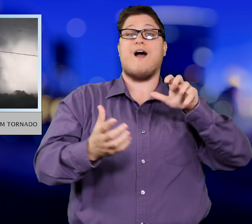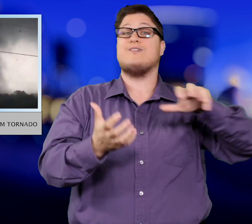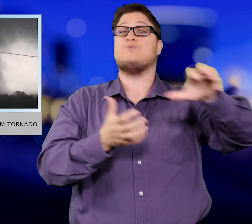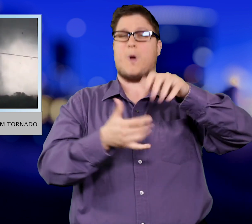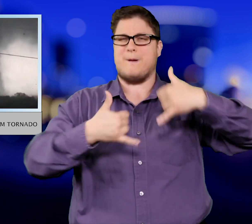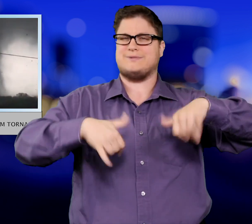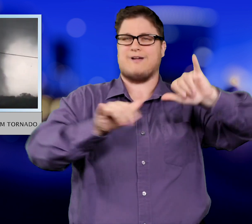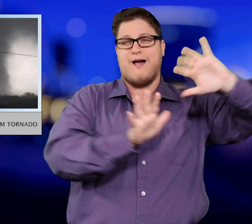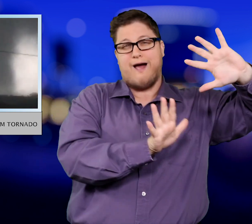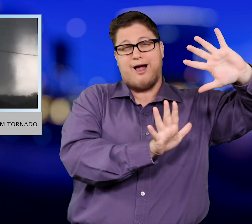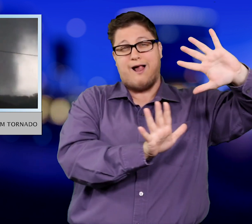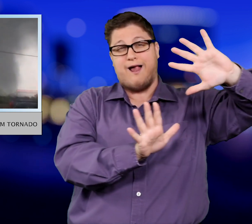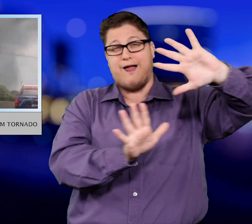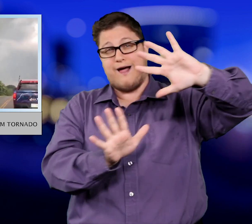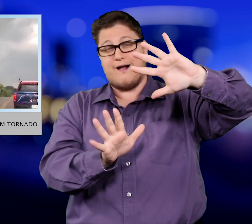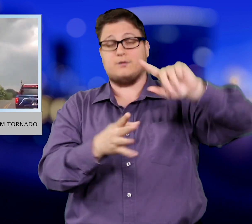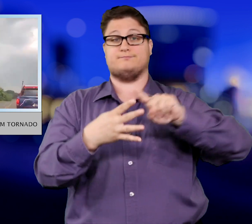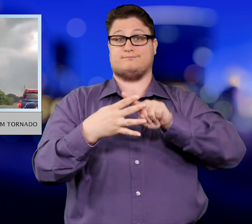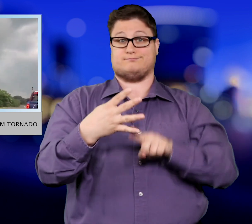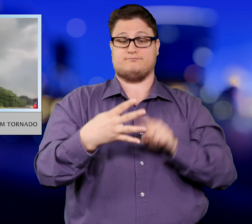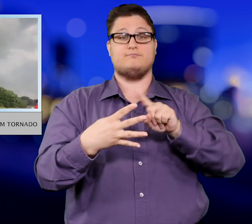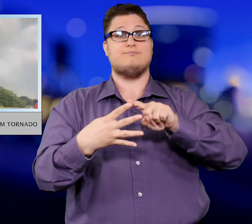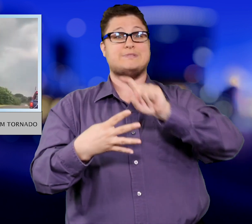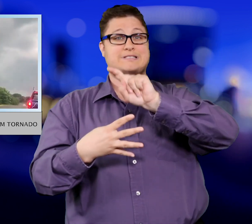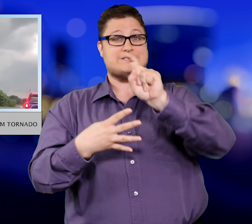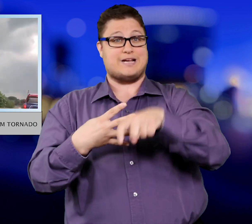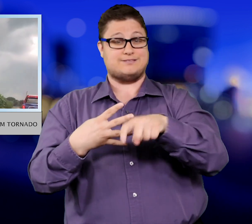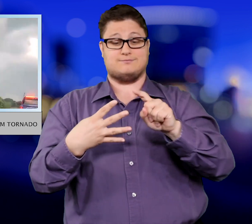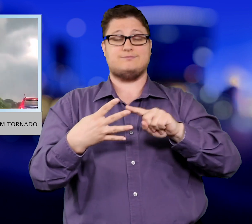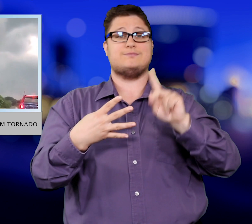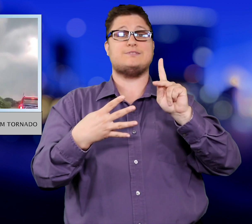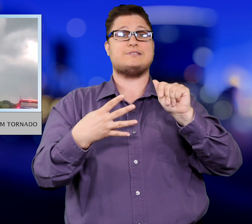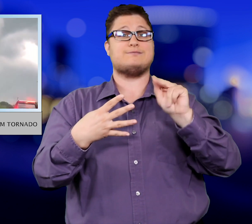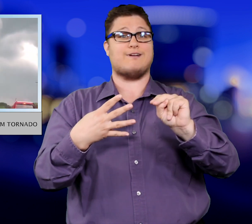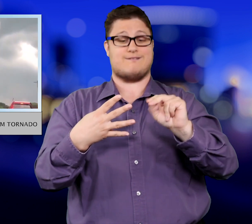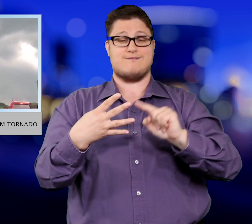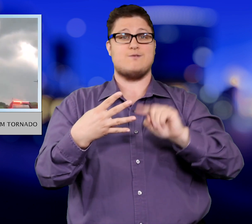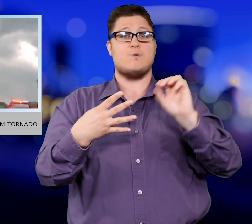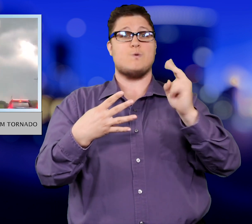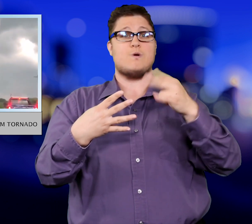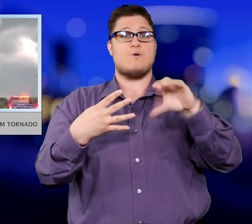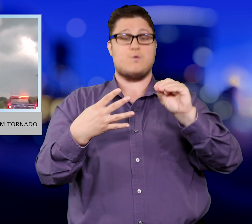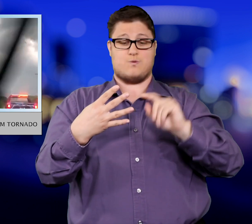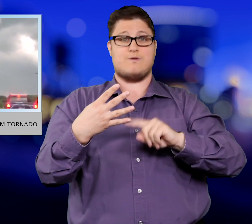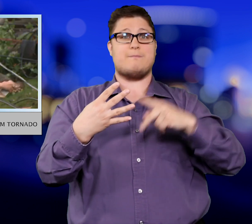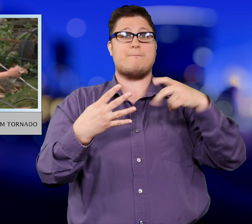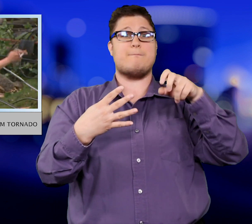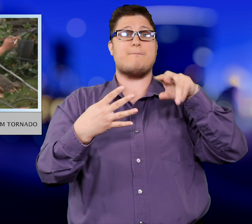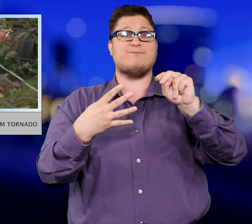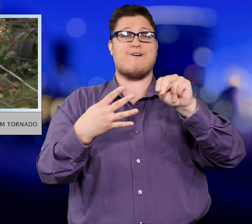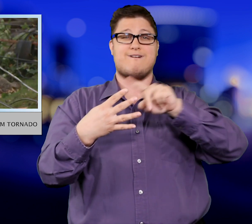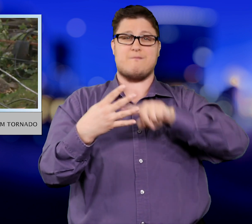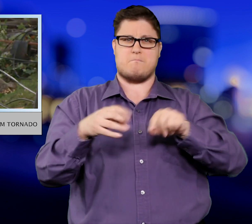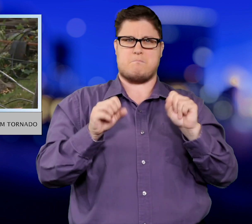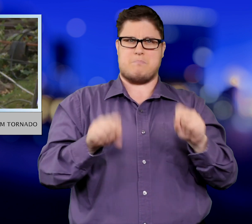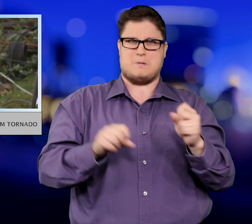As the storm system continues to move east, parts of Texas, Kansas, Ohio and Pennsylvania